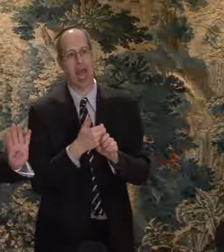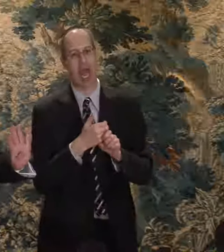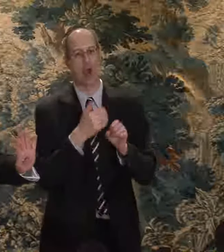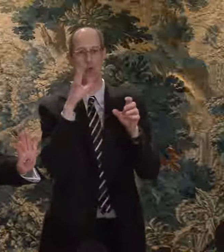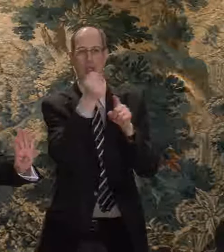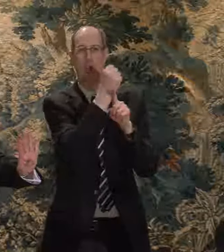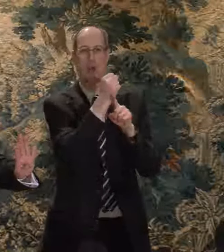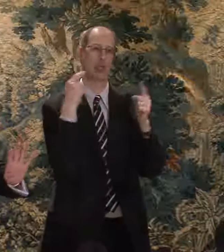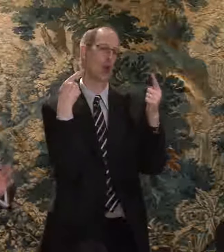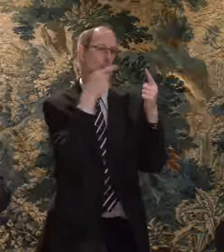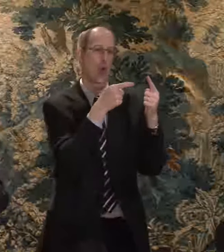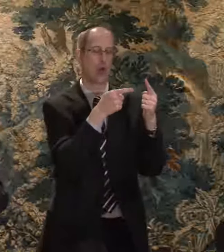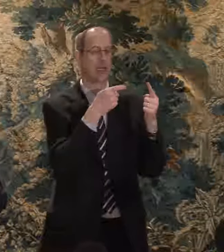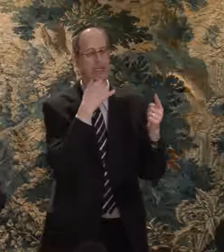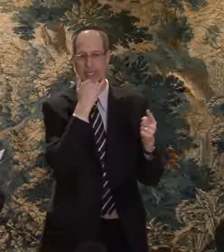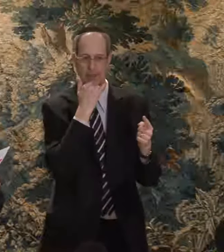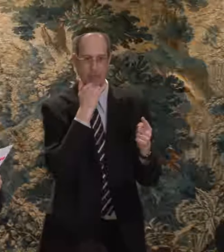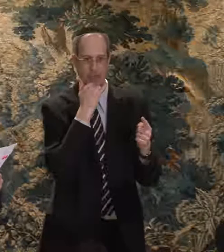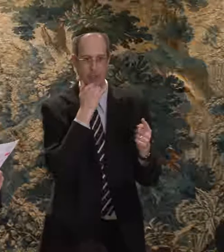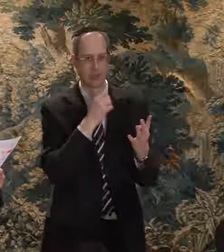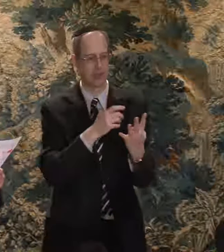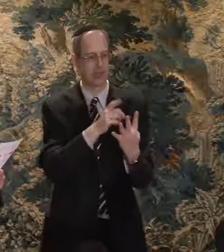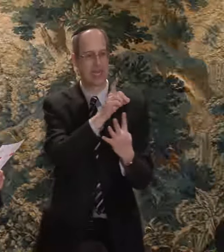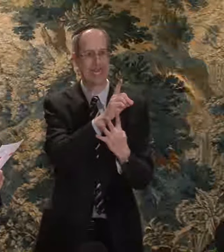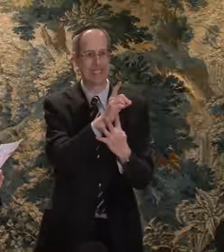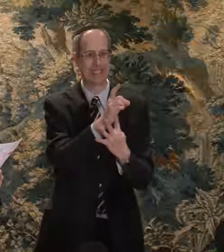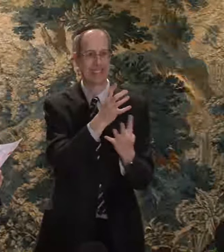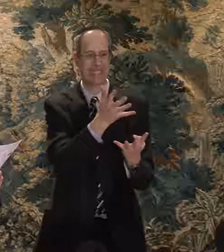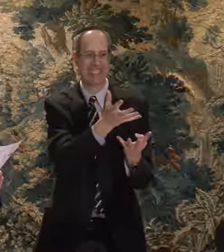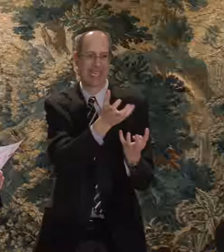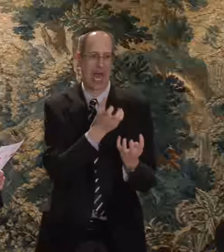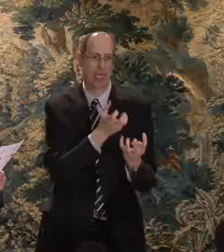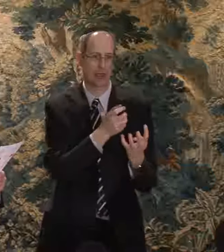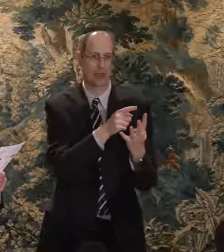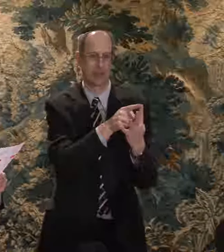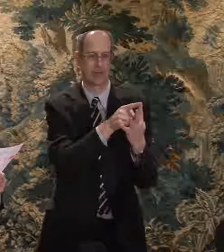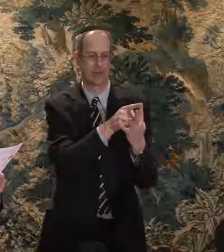what your goal in life is you've got to have desire you've got to have